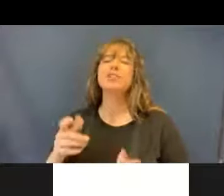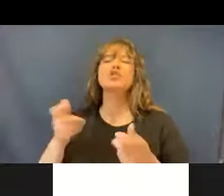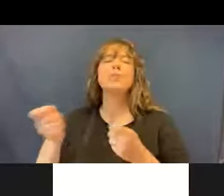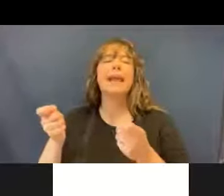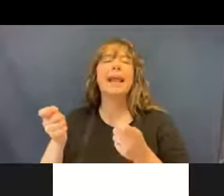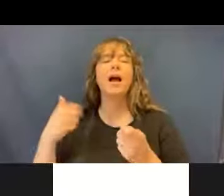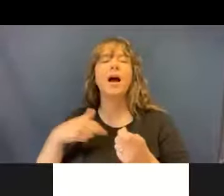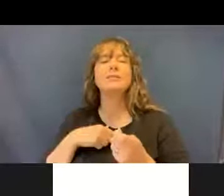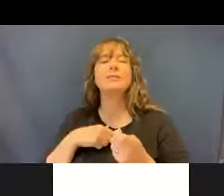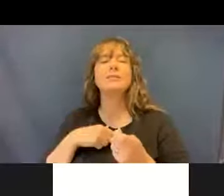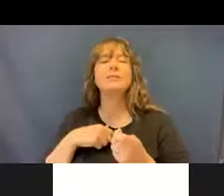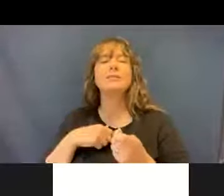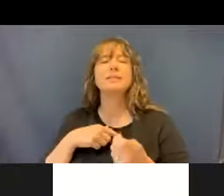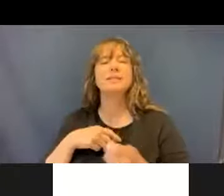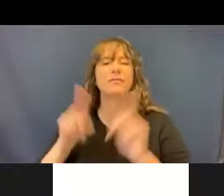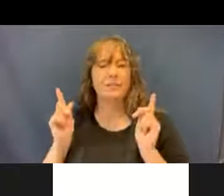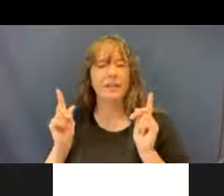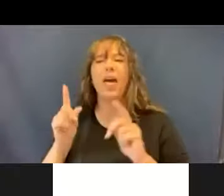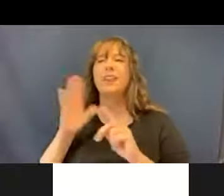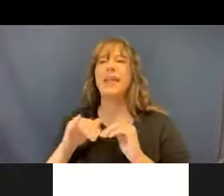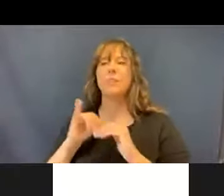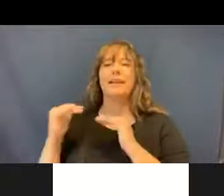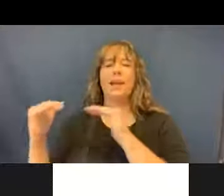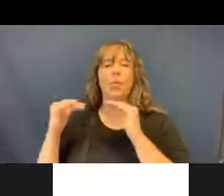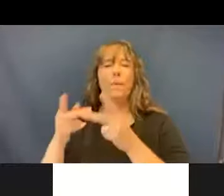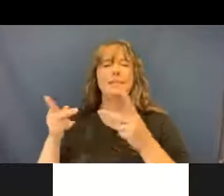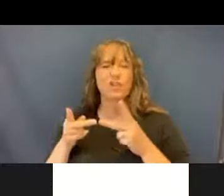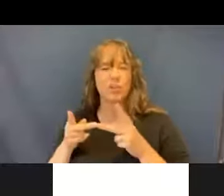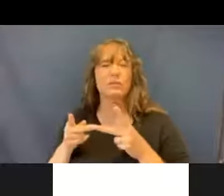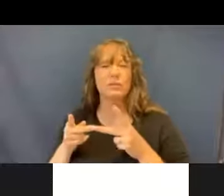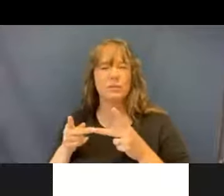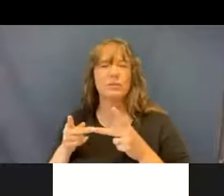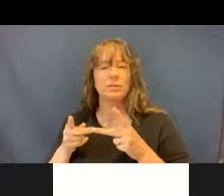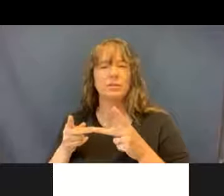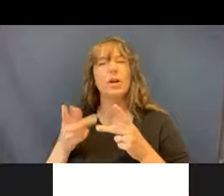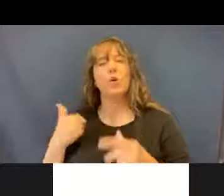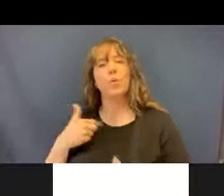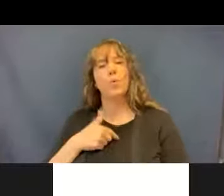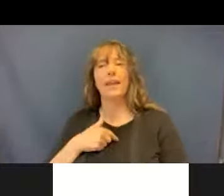someone of the same position. We have the same education, the same training, same capabilities.